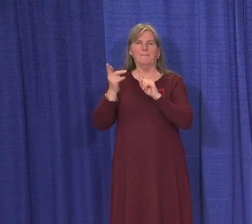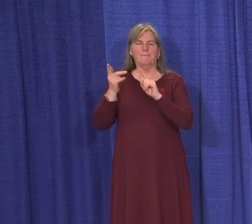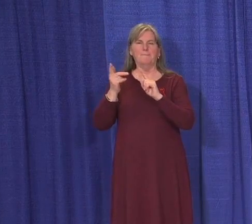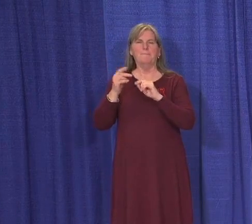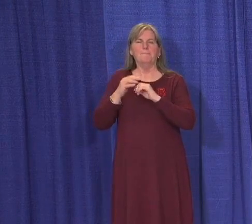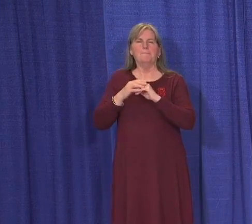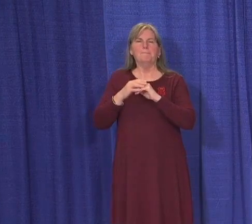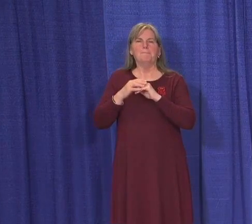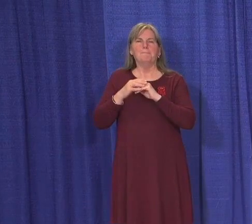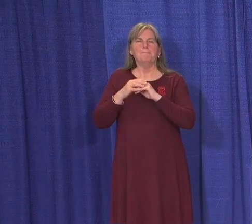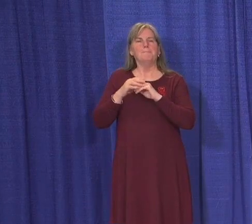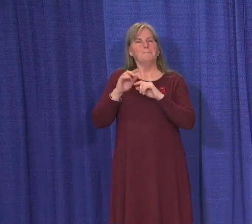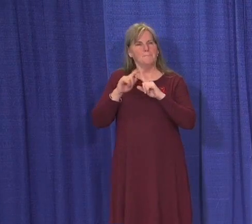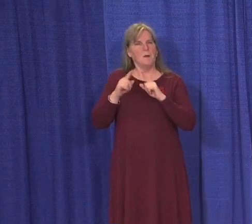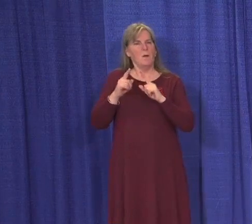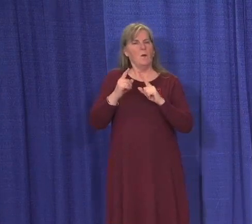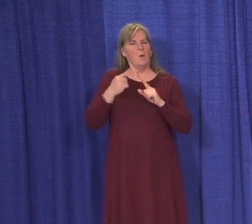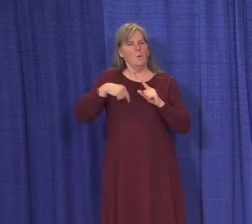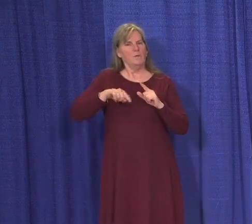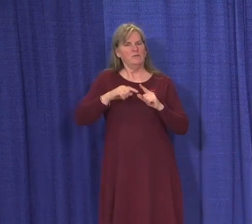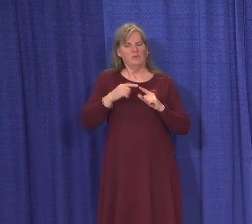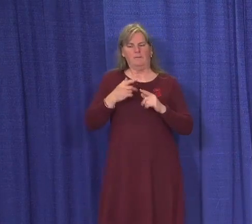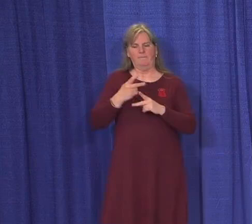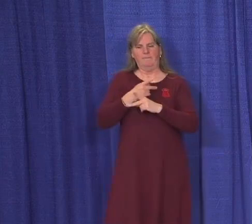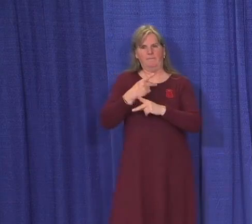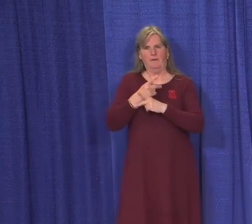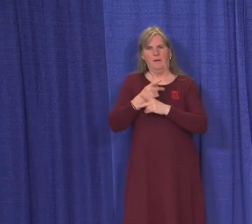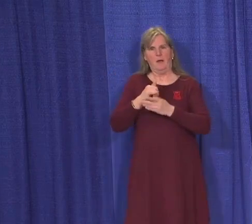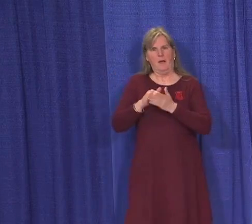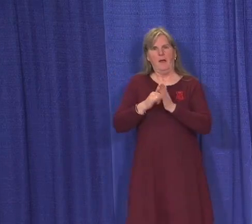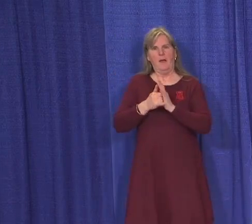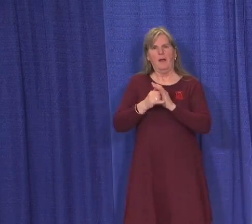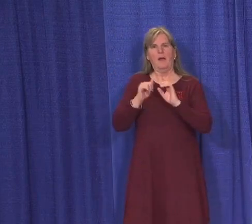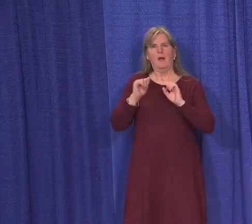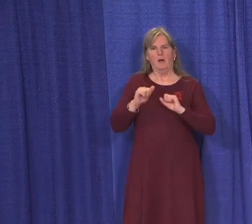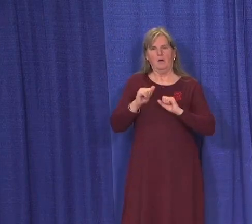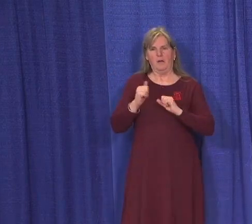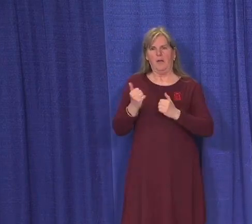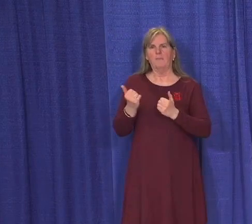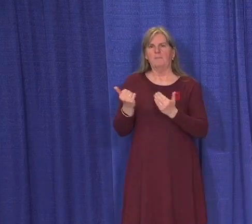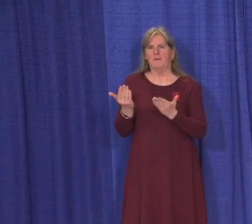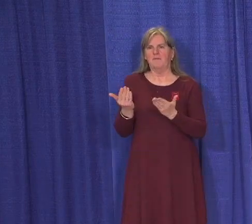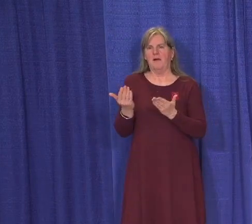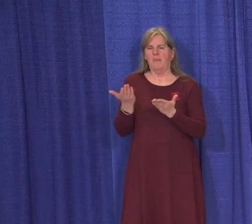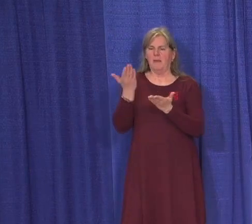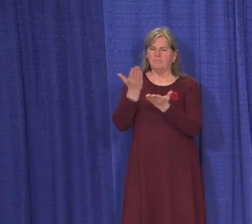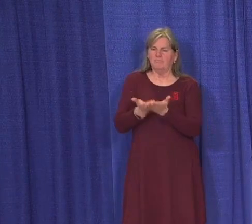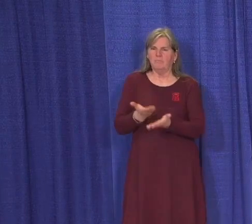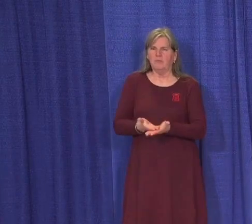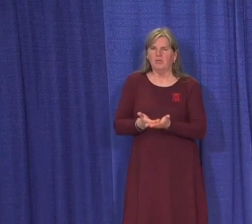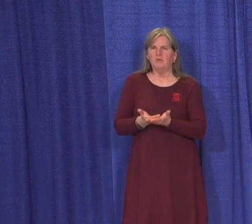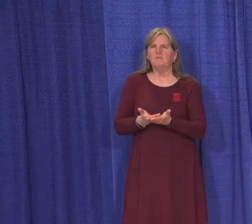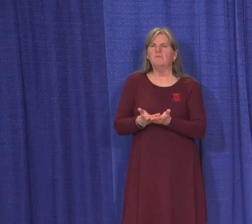There is not many Canadians who have have that opportunity. That's why on a practical level